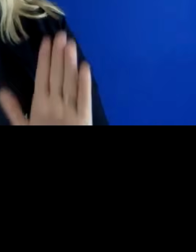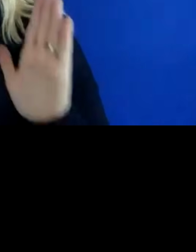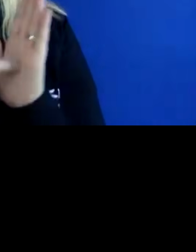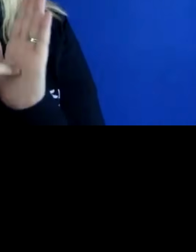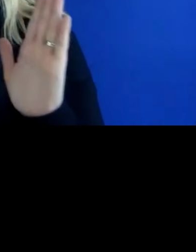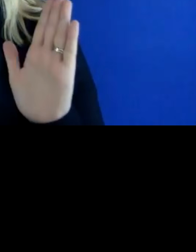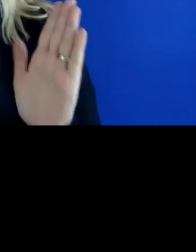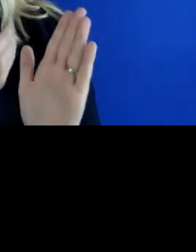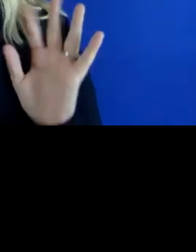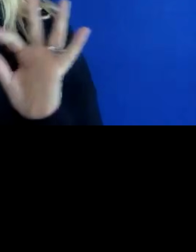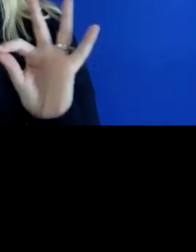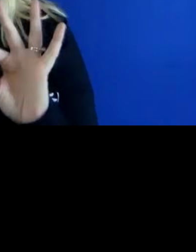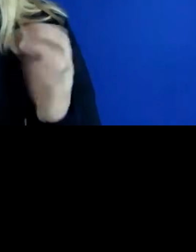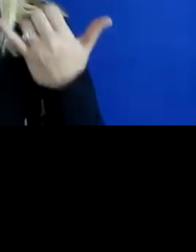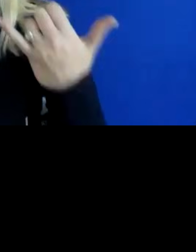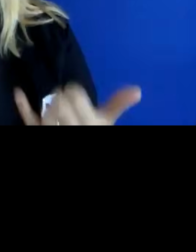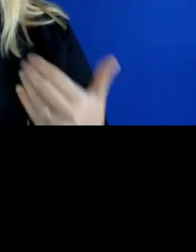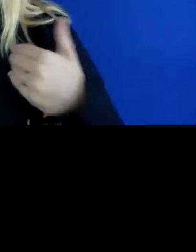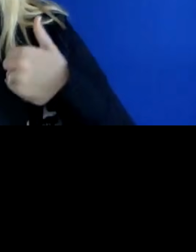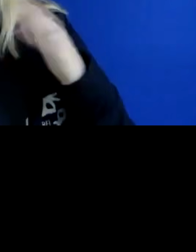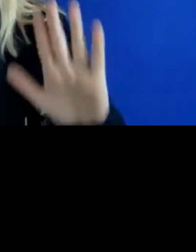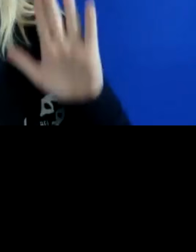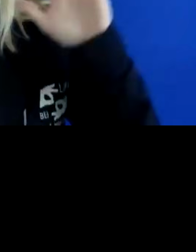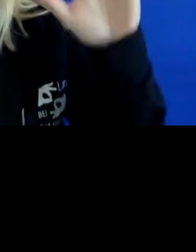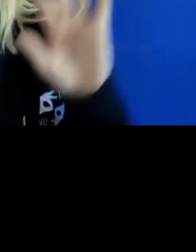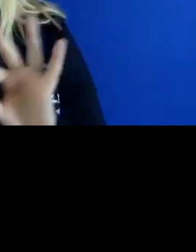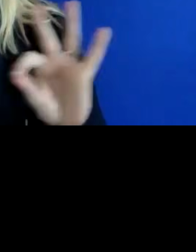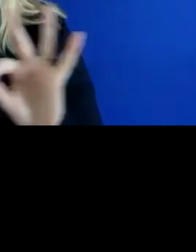of course, now we have our wonderful sponsor, Empire Captions who is going to help us with our transcripts afterwards.